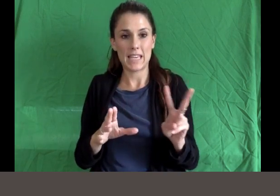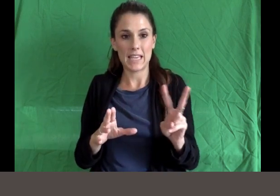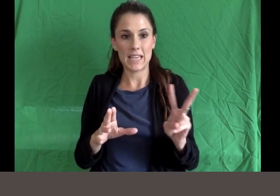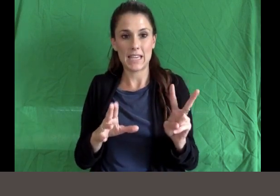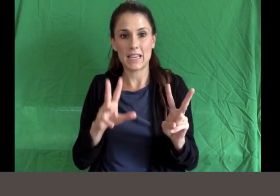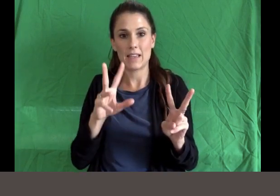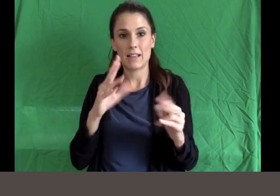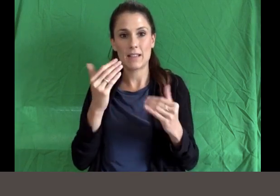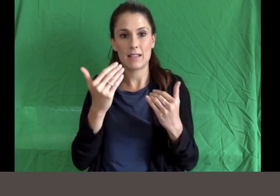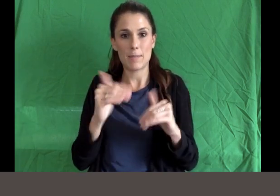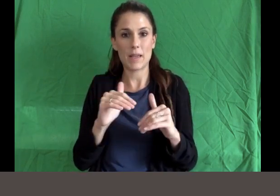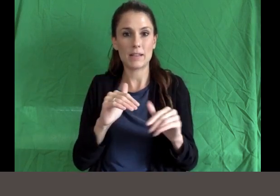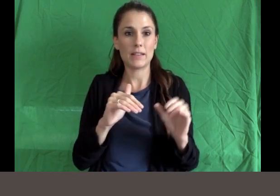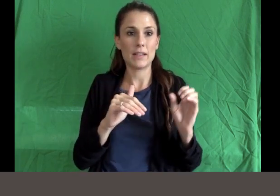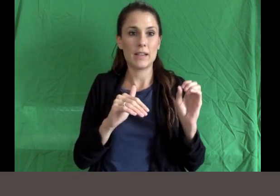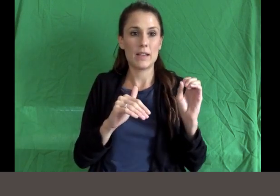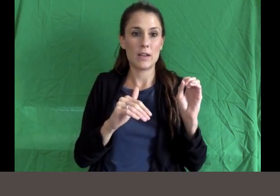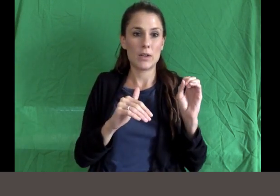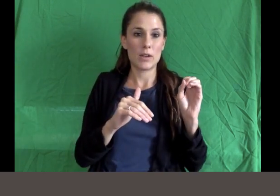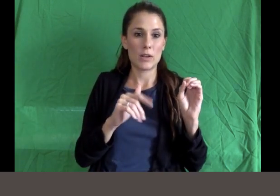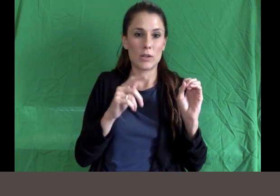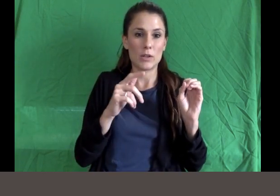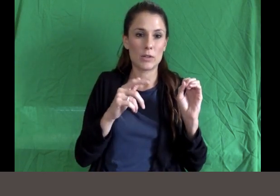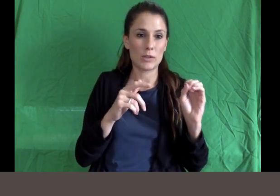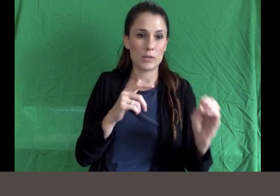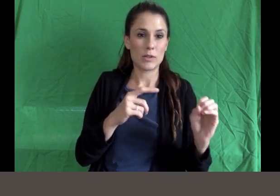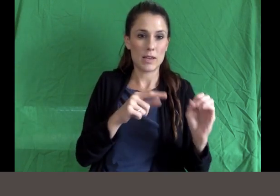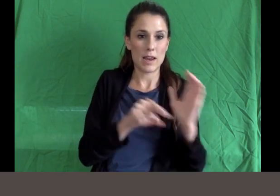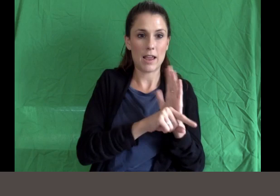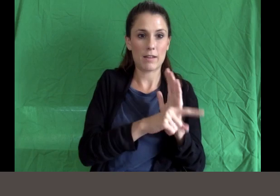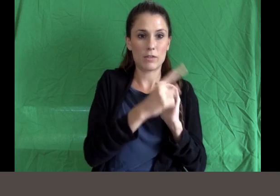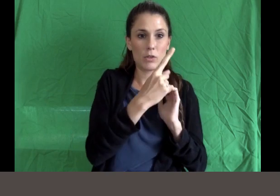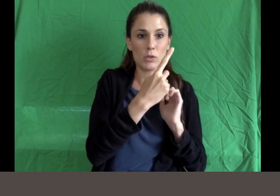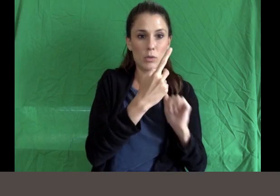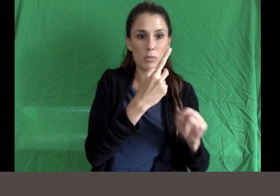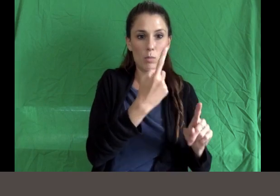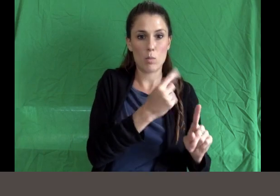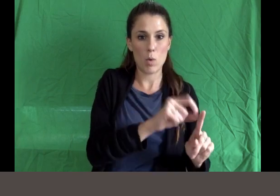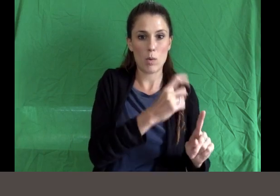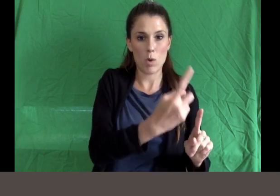end points of course including the end points so i said give me five ticks from the view limits of